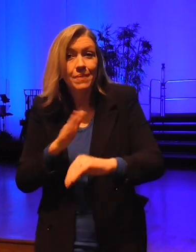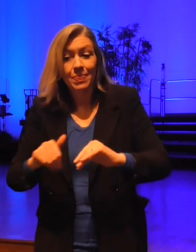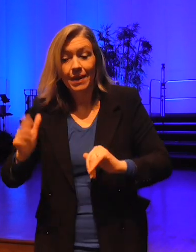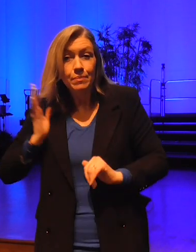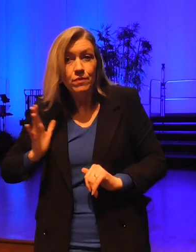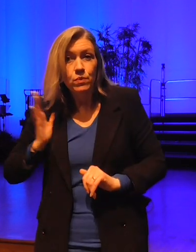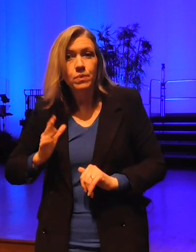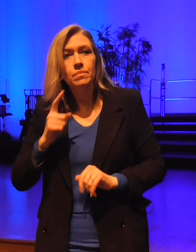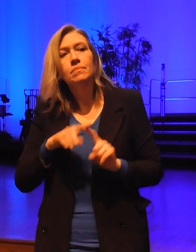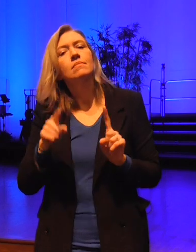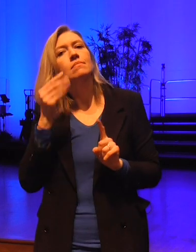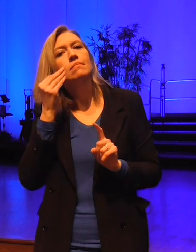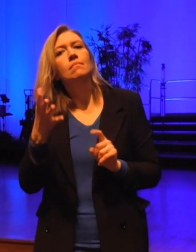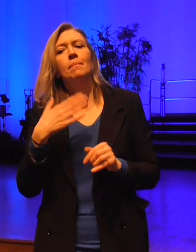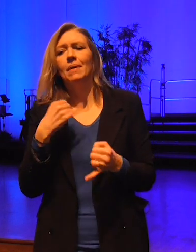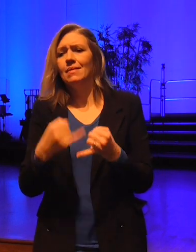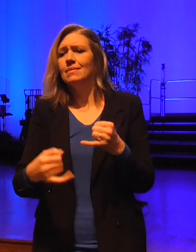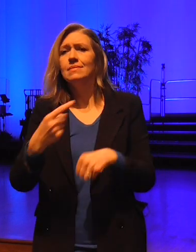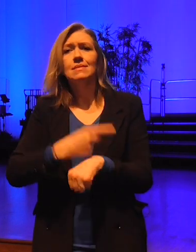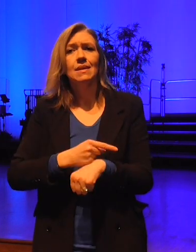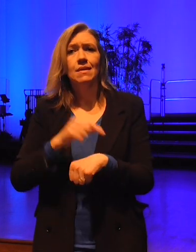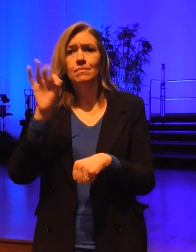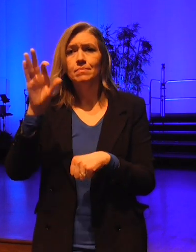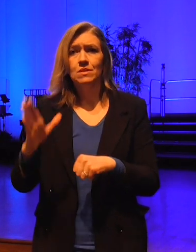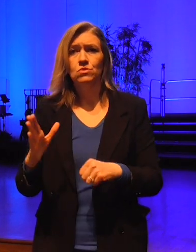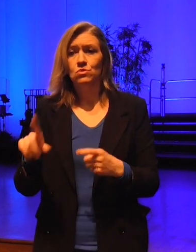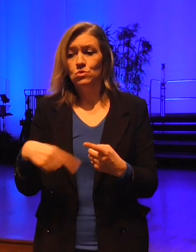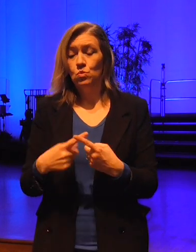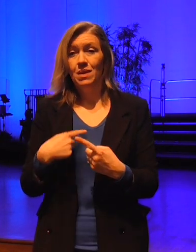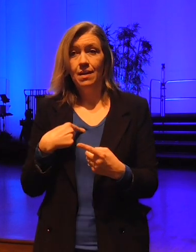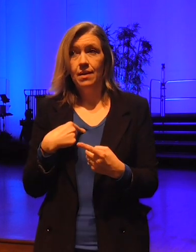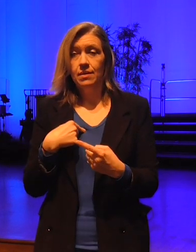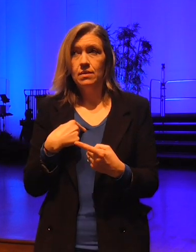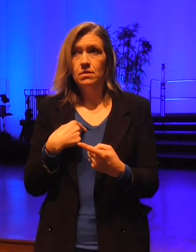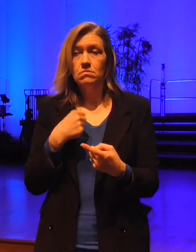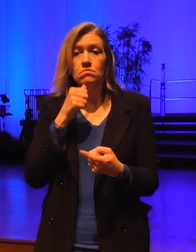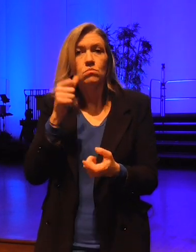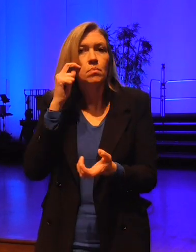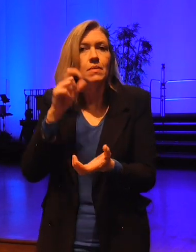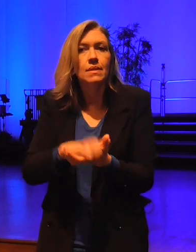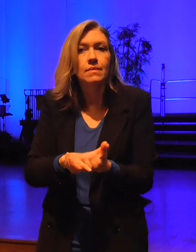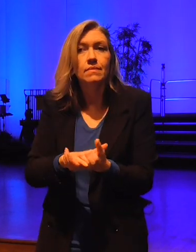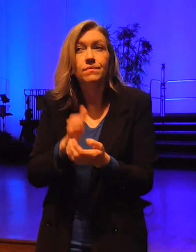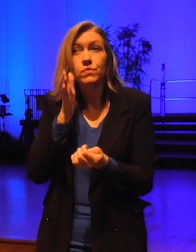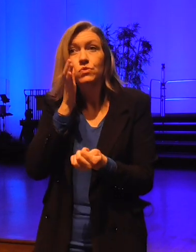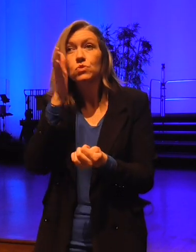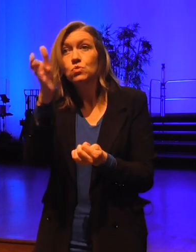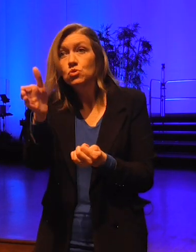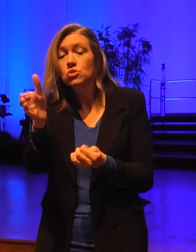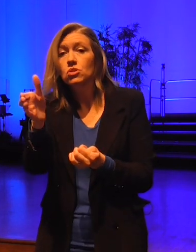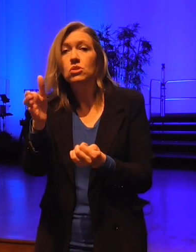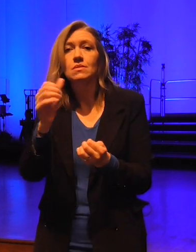as minister is when I fail to believe that our future Days aren't equal to or better than what